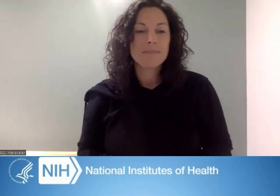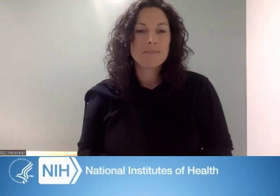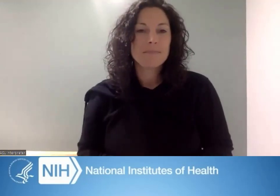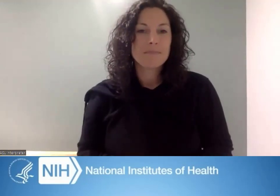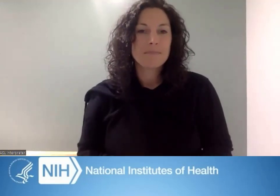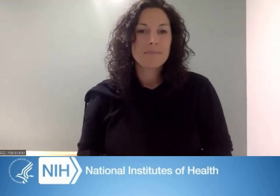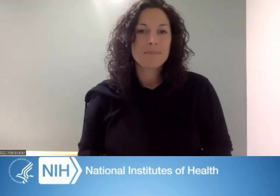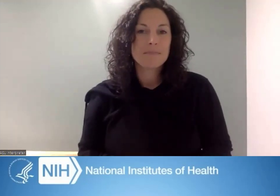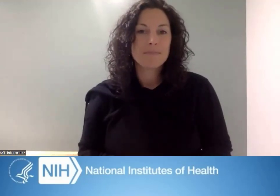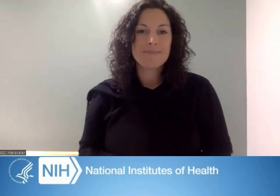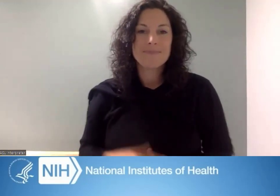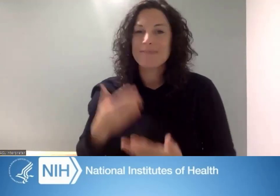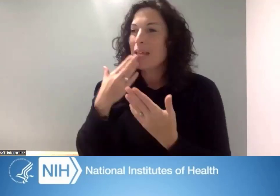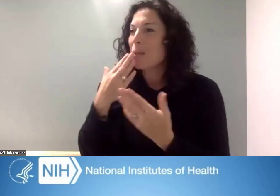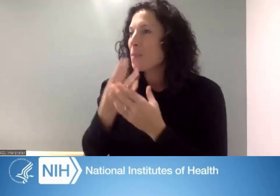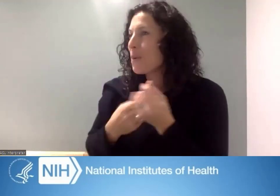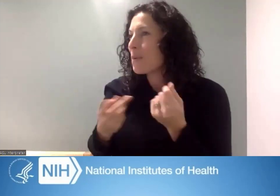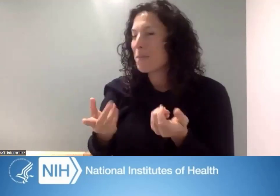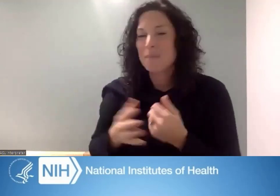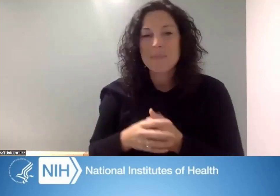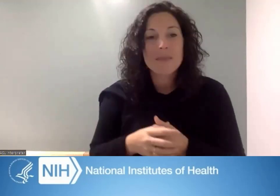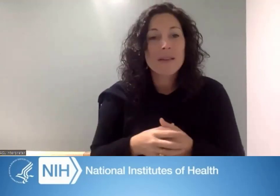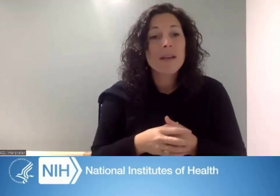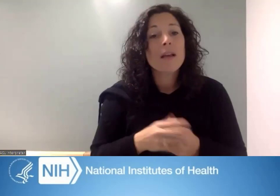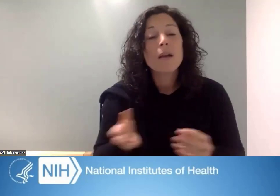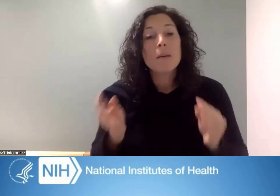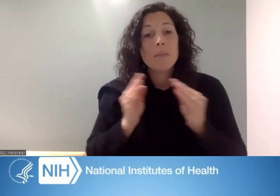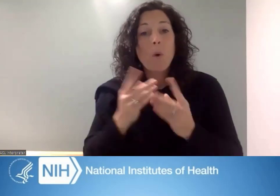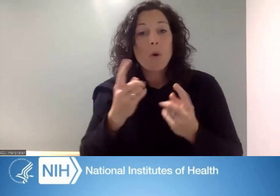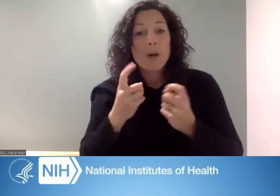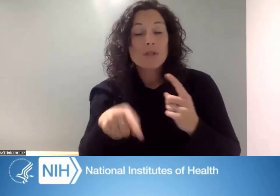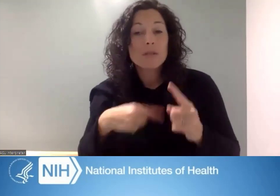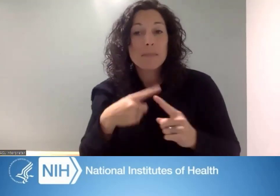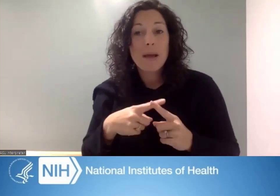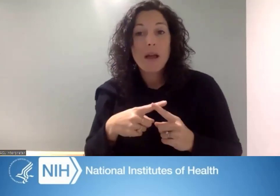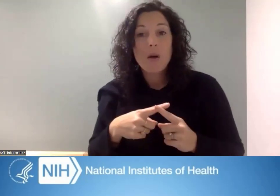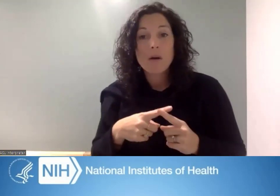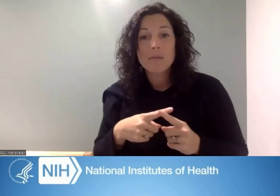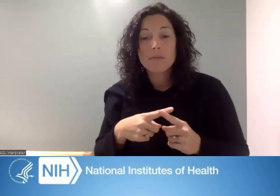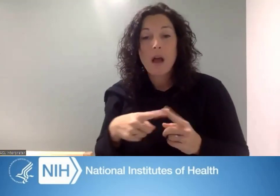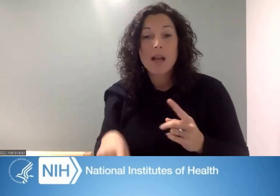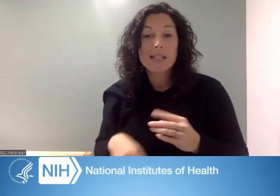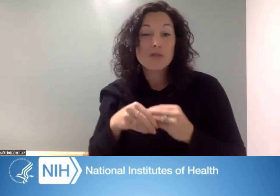Kasima Garst: Thank you both for that. Continuing on the questions about the additional review,